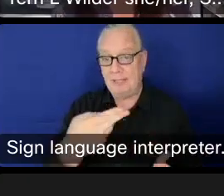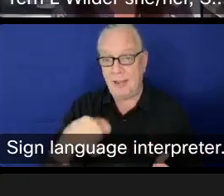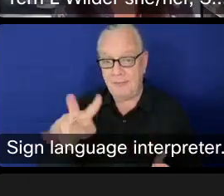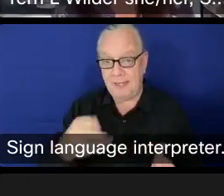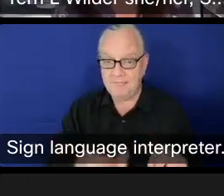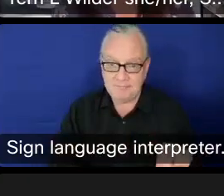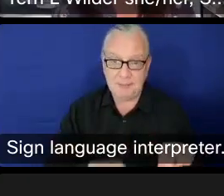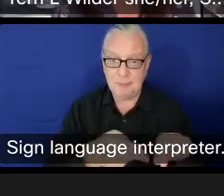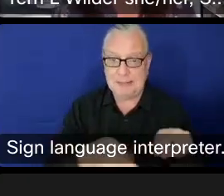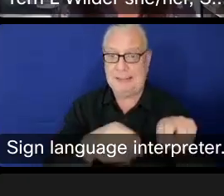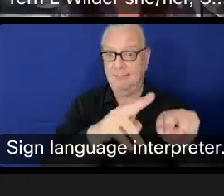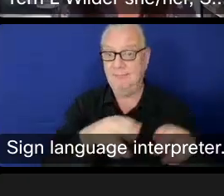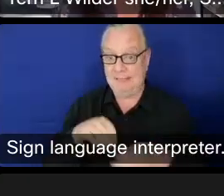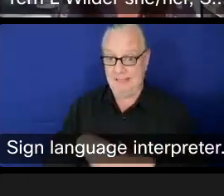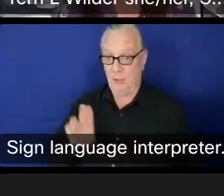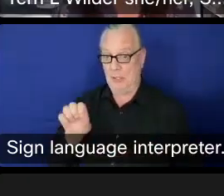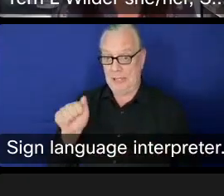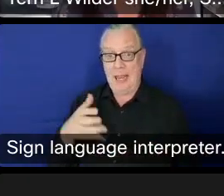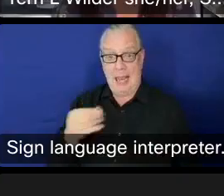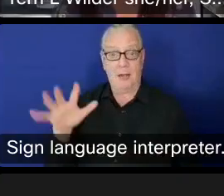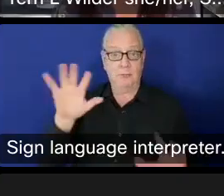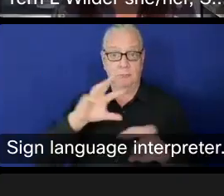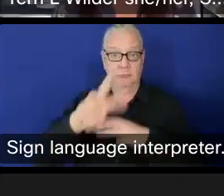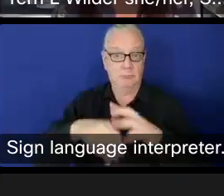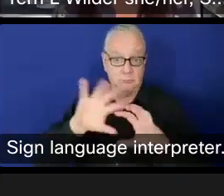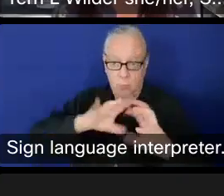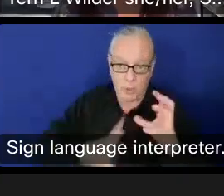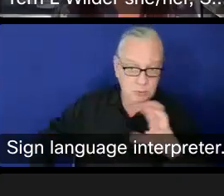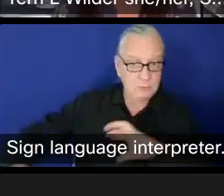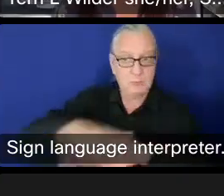the United States but around the world. And there's a couple of